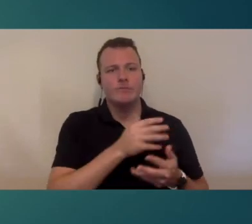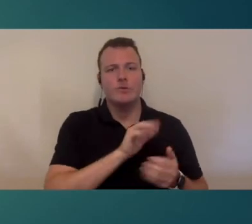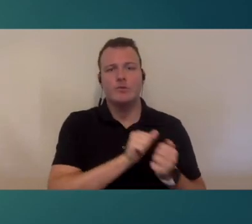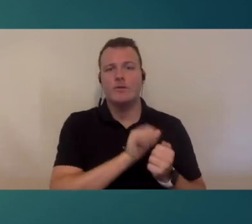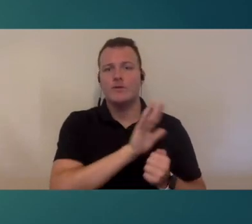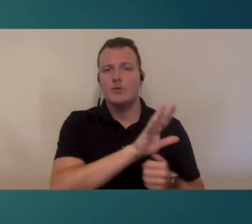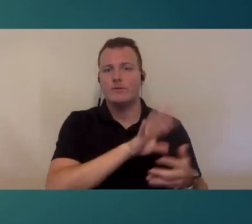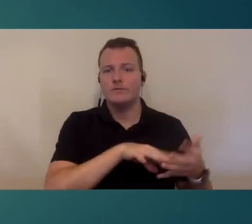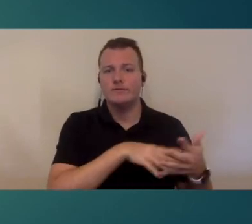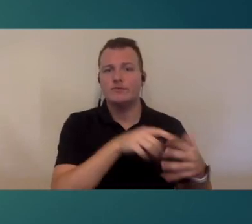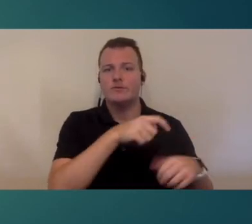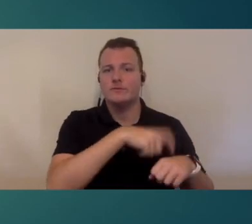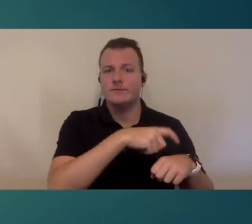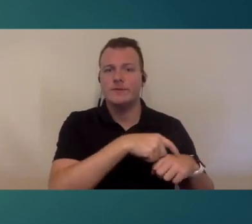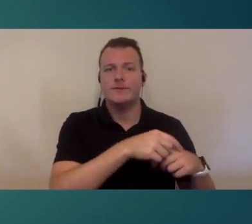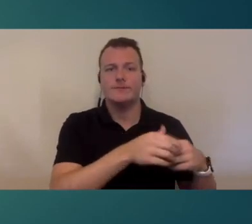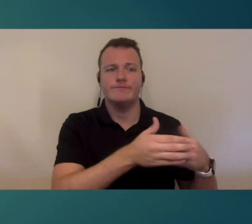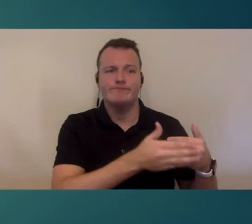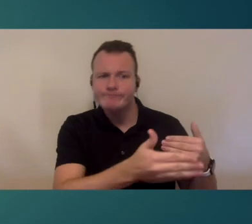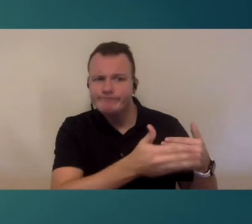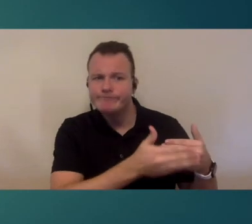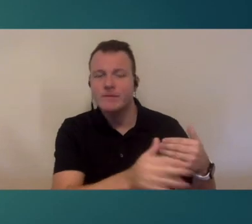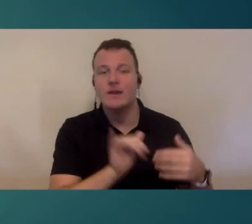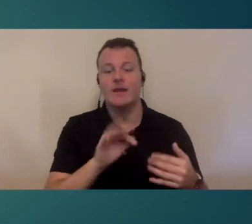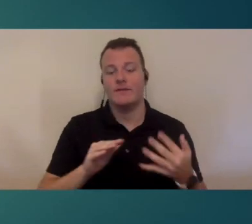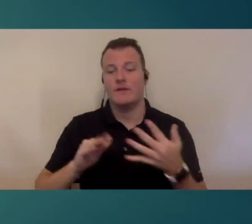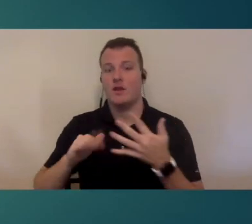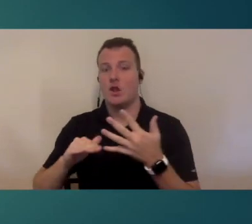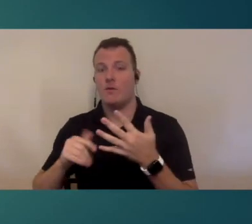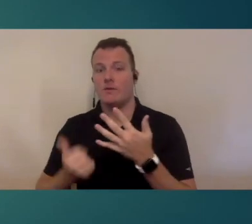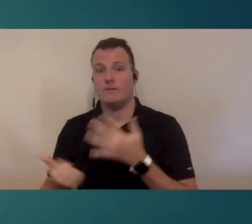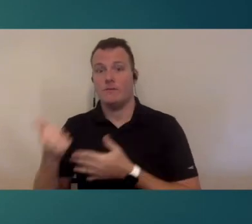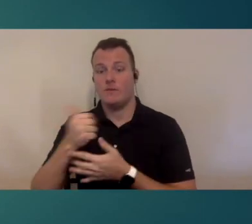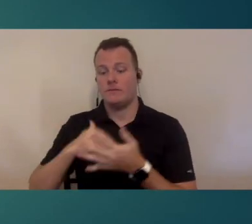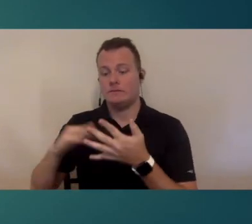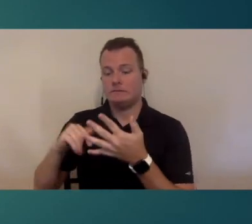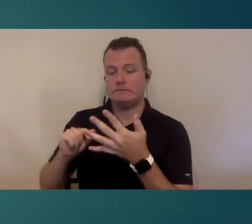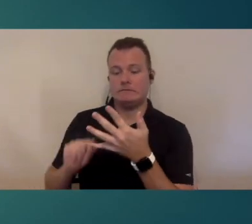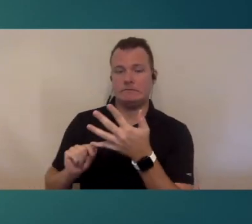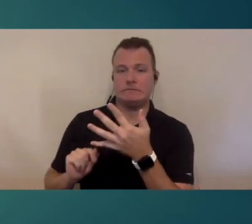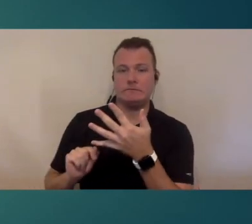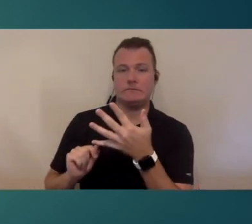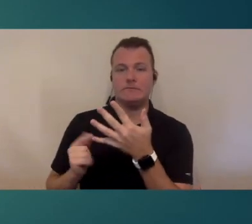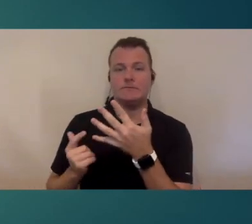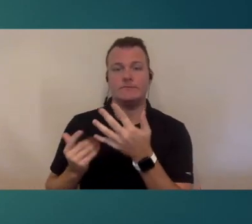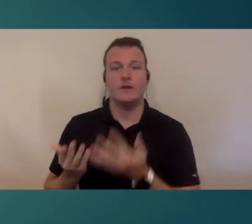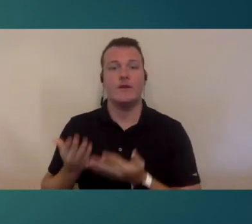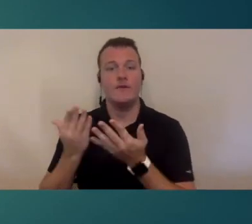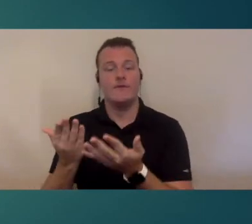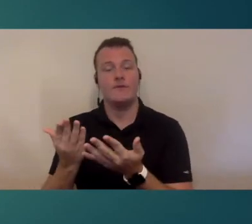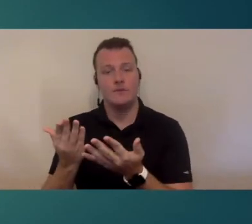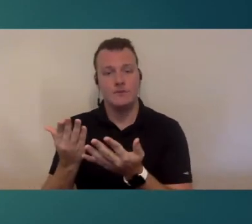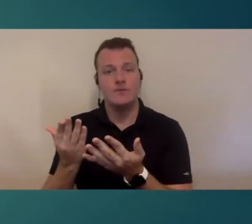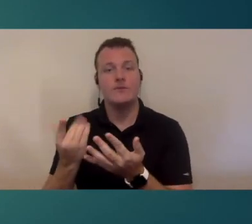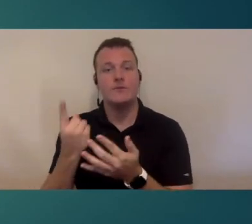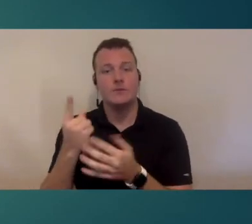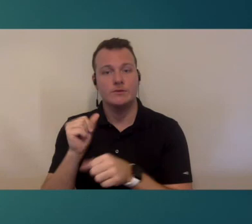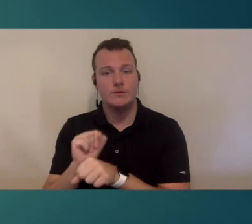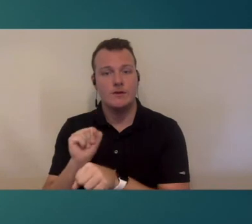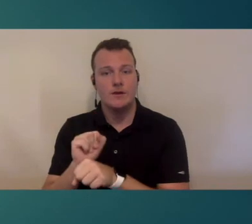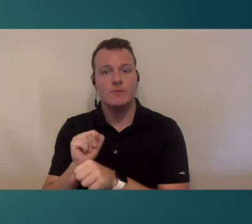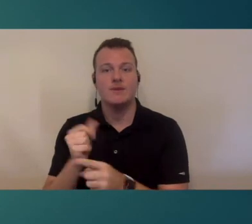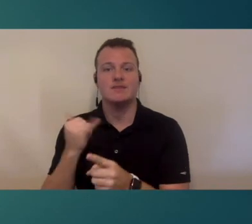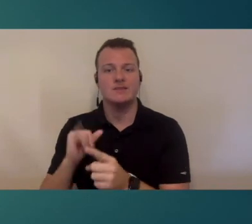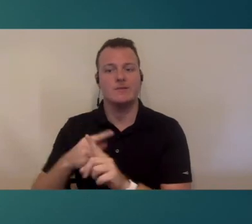schedule, so if one of your lower choices offers you a position, and you still have